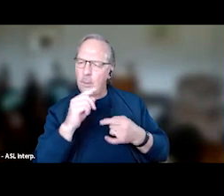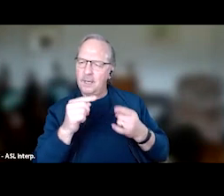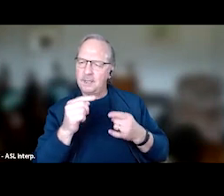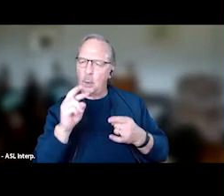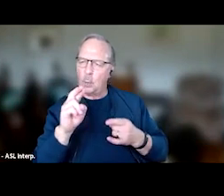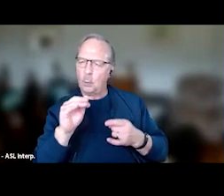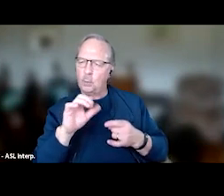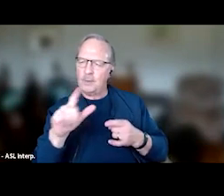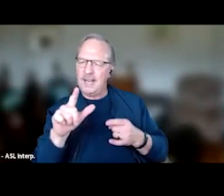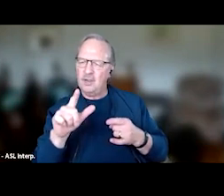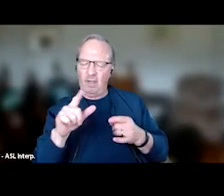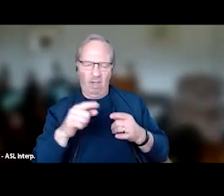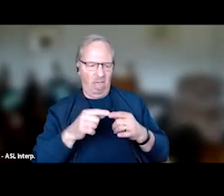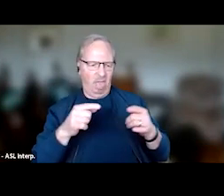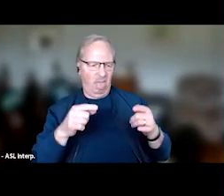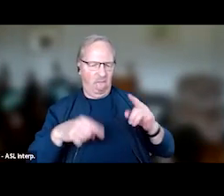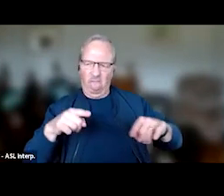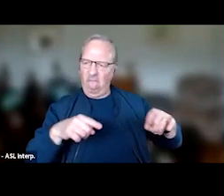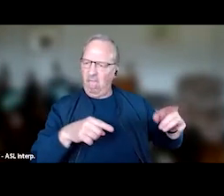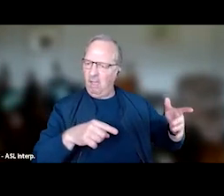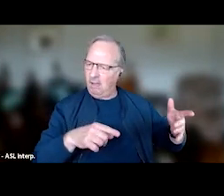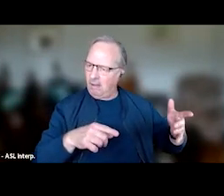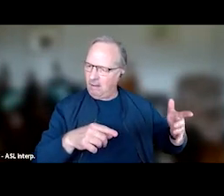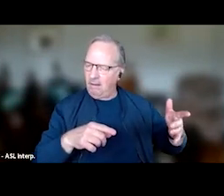in treatment access for Black and Latinx communities.